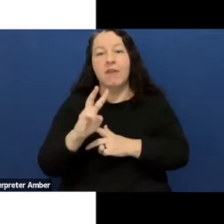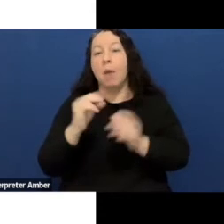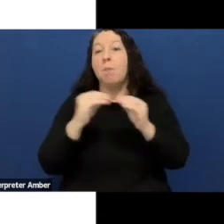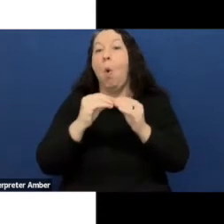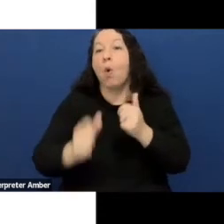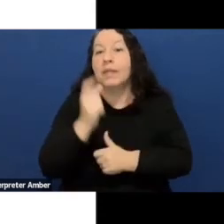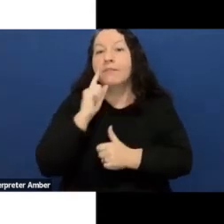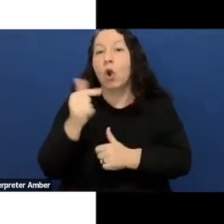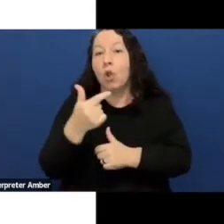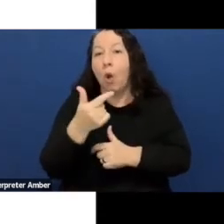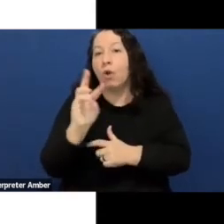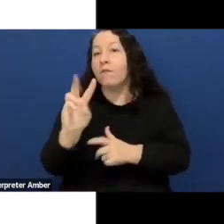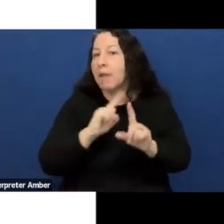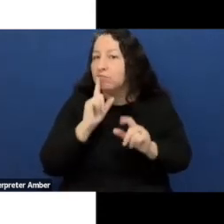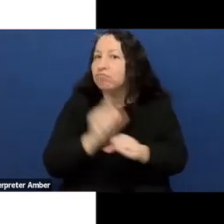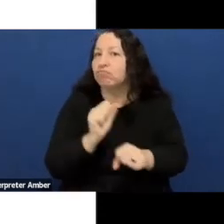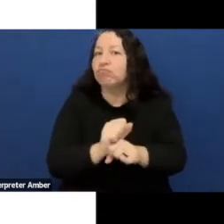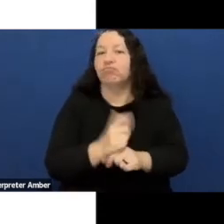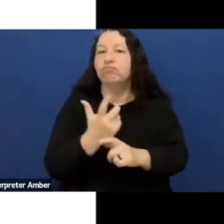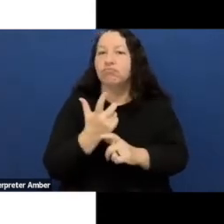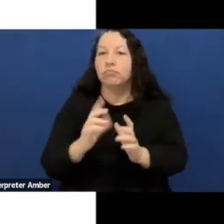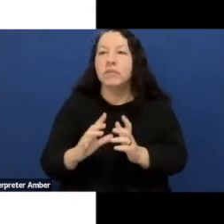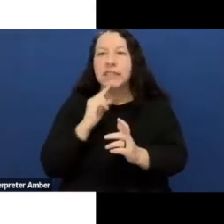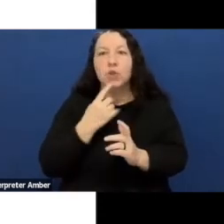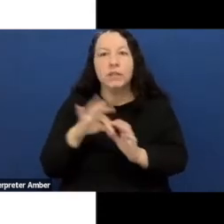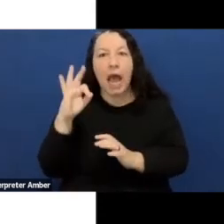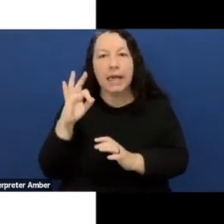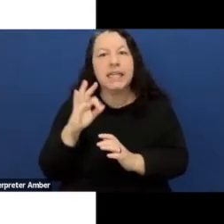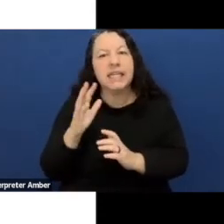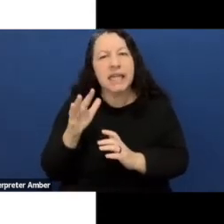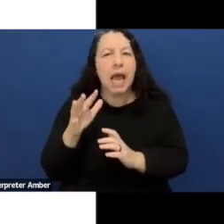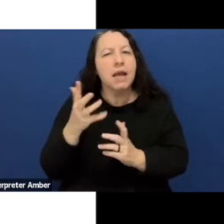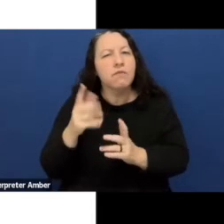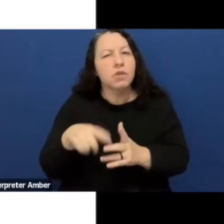data, it's not peer reviewed yet, we can't say definitively that people with HIV are